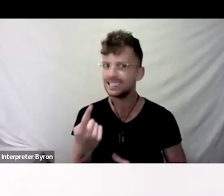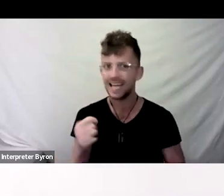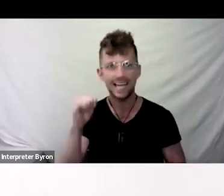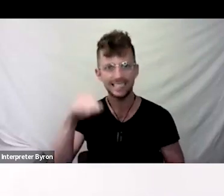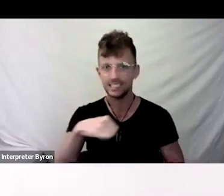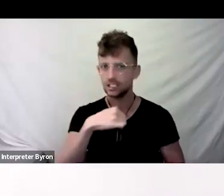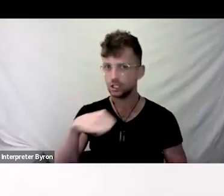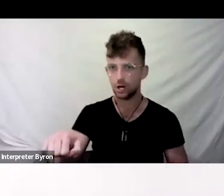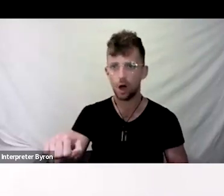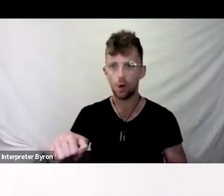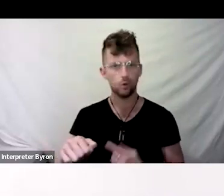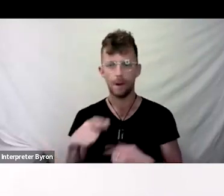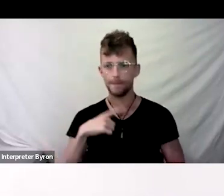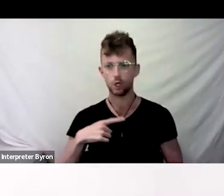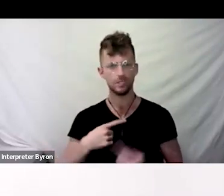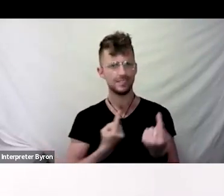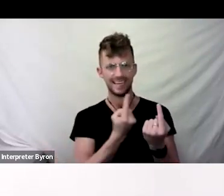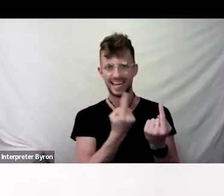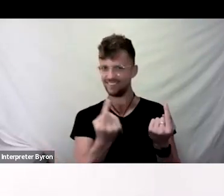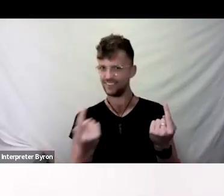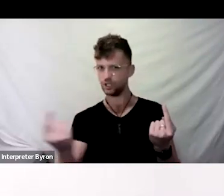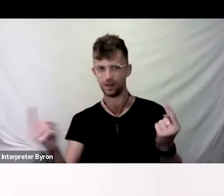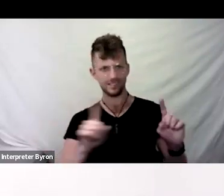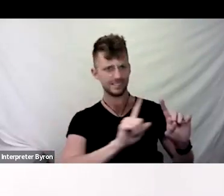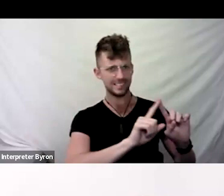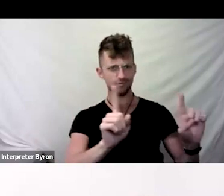and I’d encourage you to explore that with your host in the first instance.